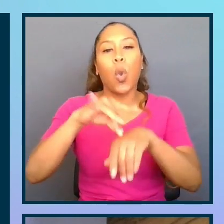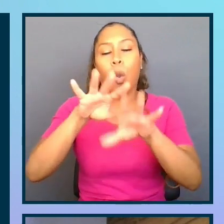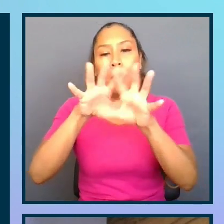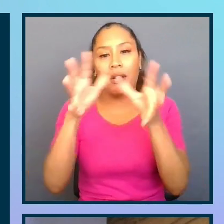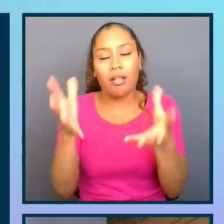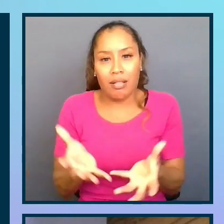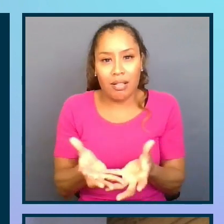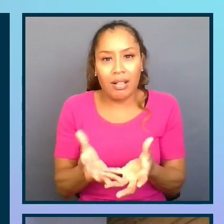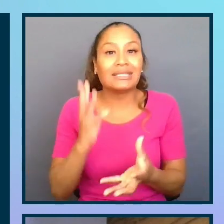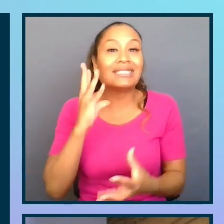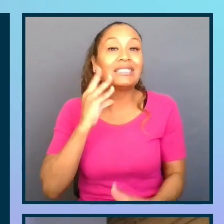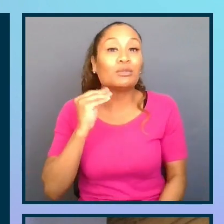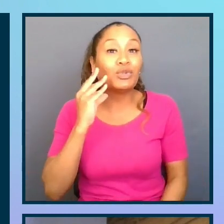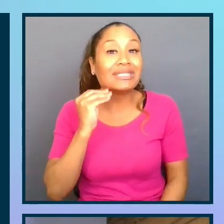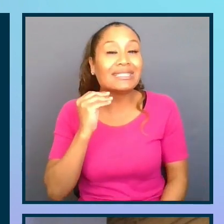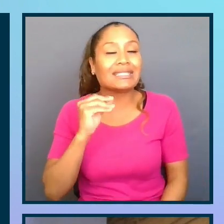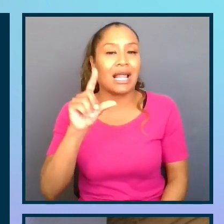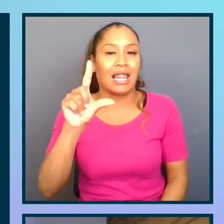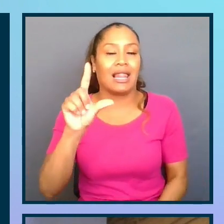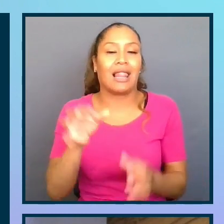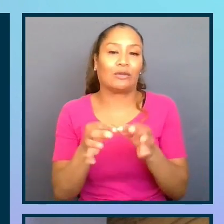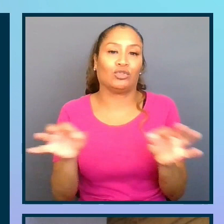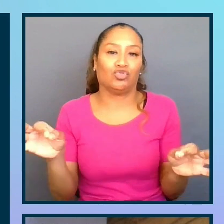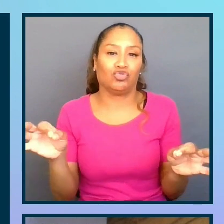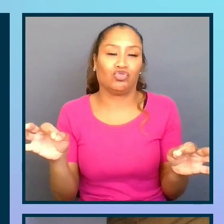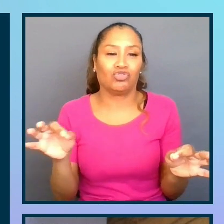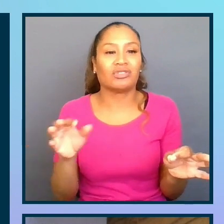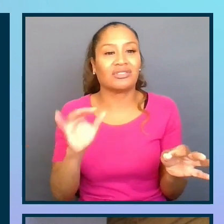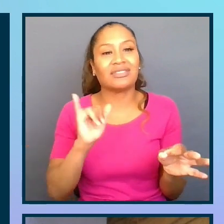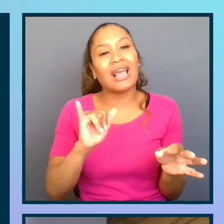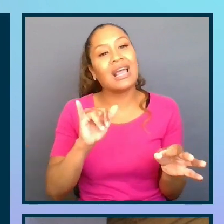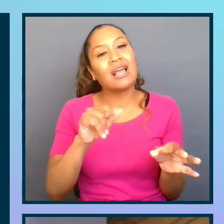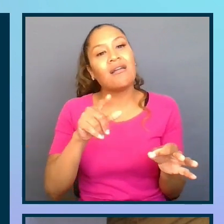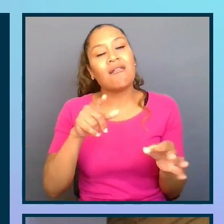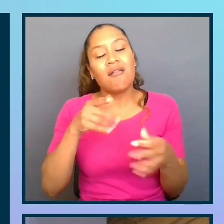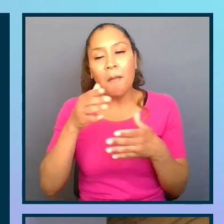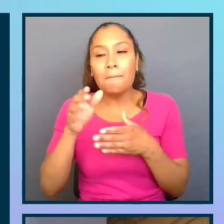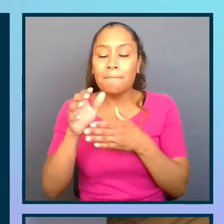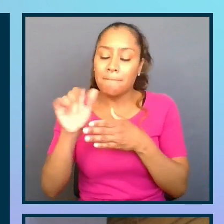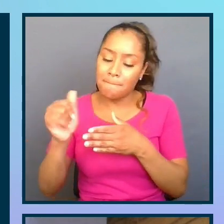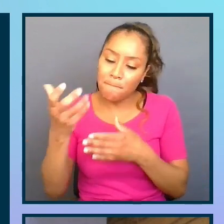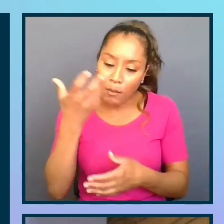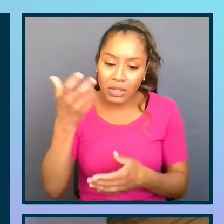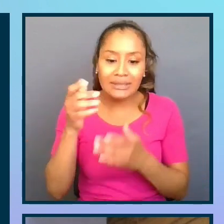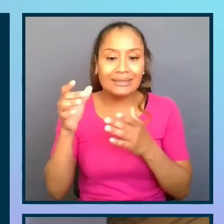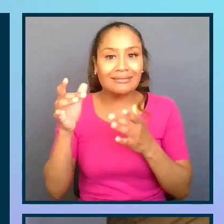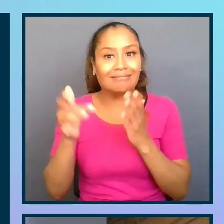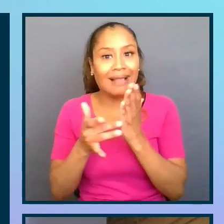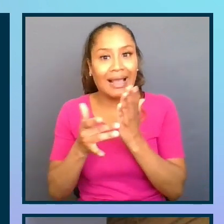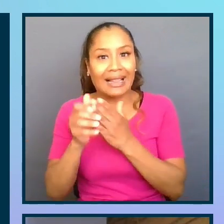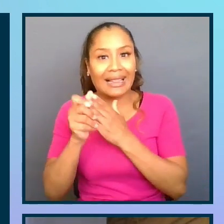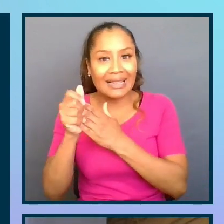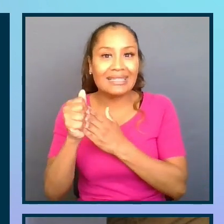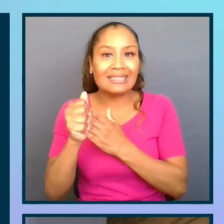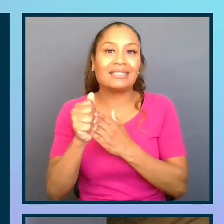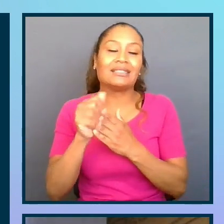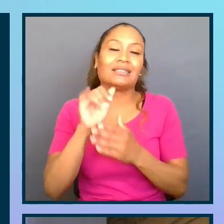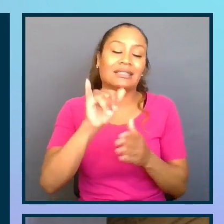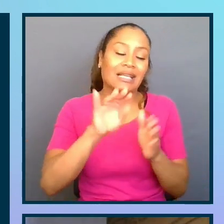So it's been a big collaborative effort with our mobile tech leads, the design team and development scrums. And over the last few years,